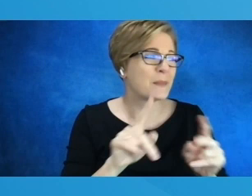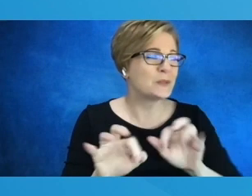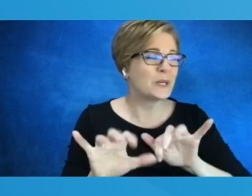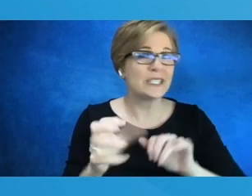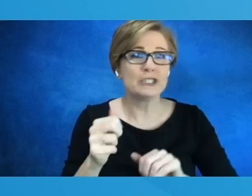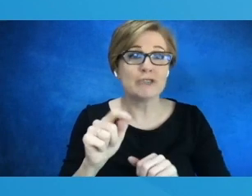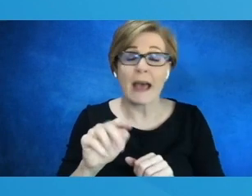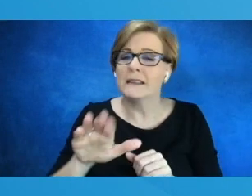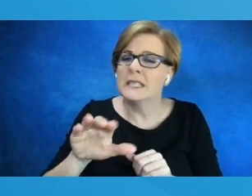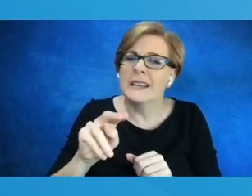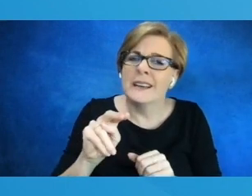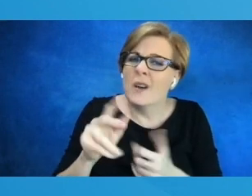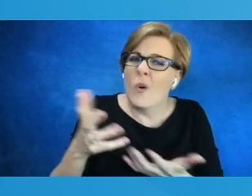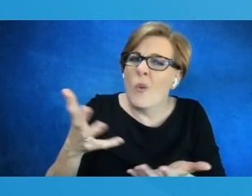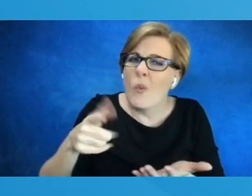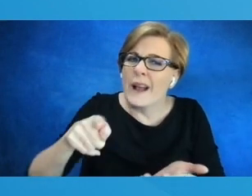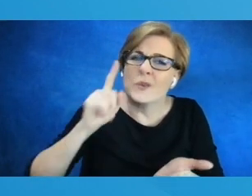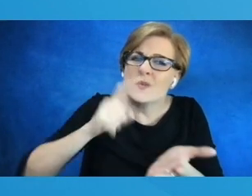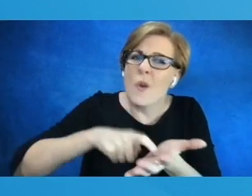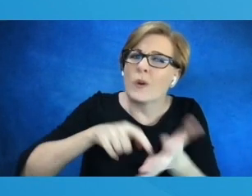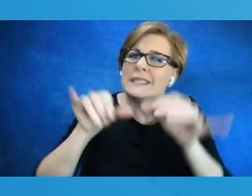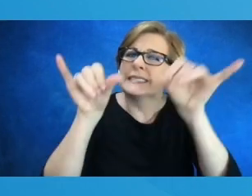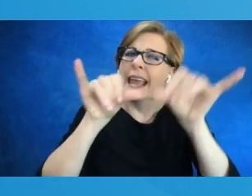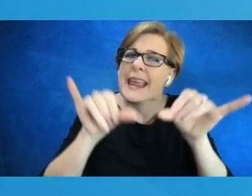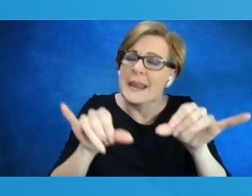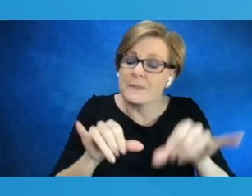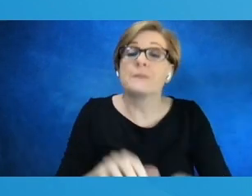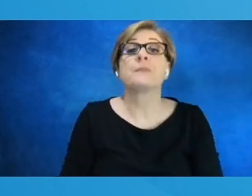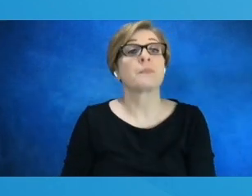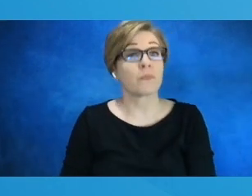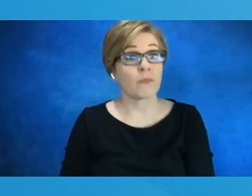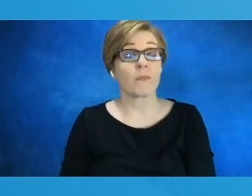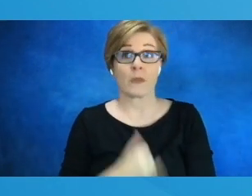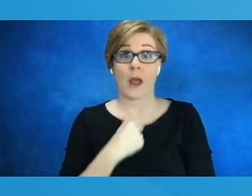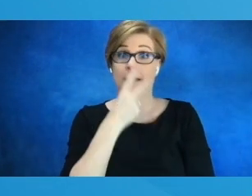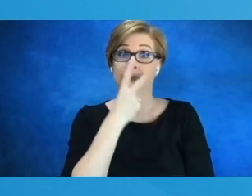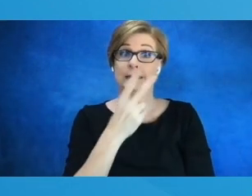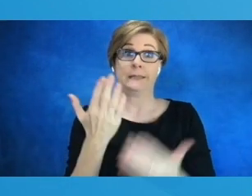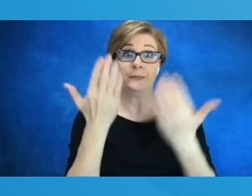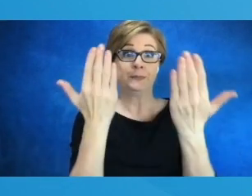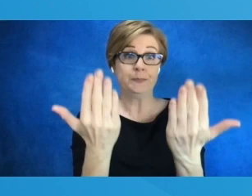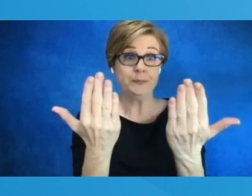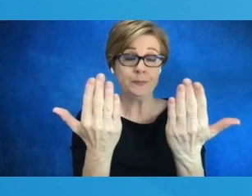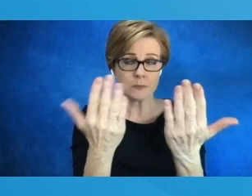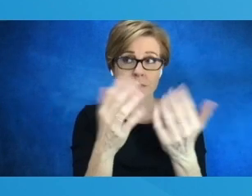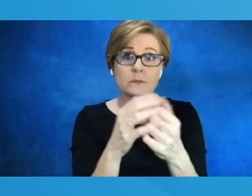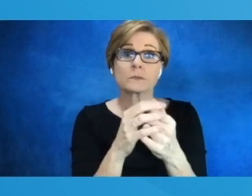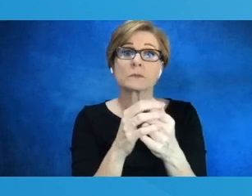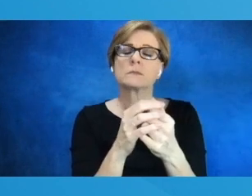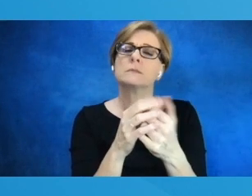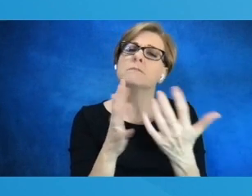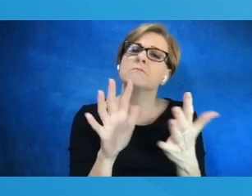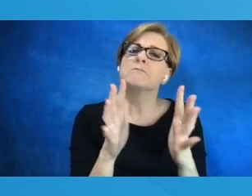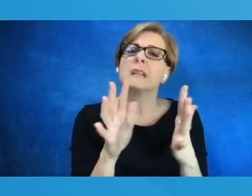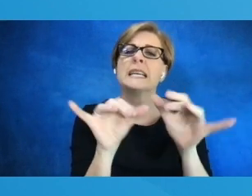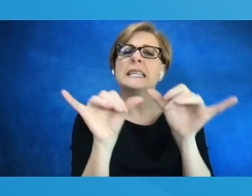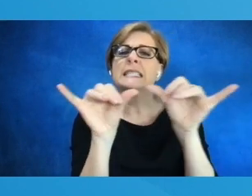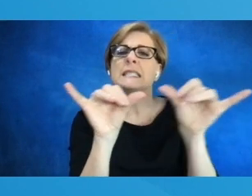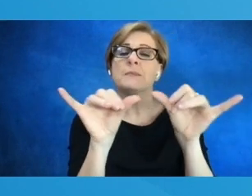Yes. So, when I look at these images side by side, I see a lot of the same kind of soldiers represented